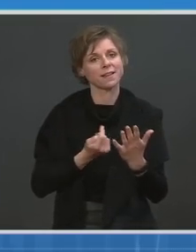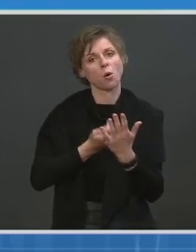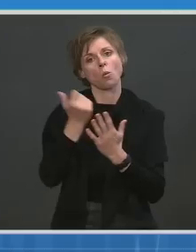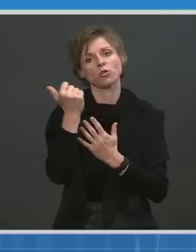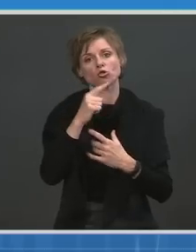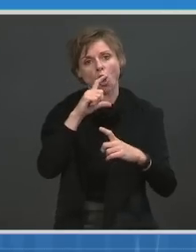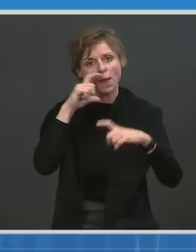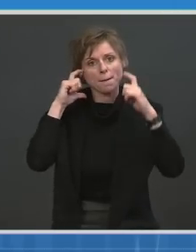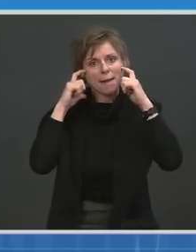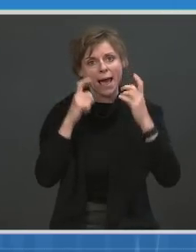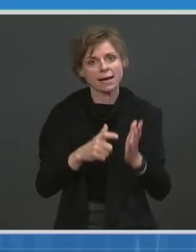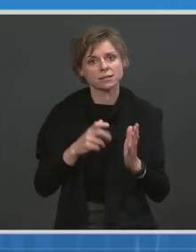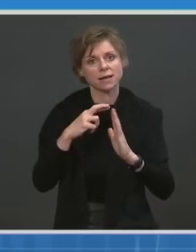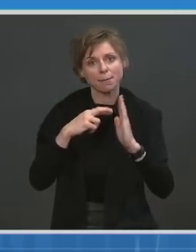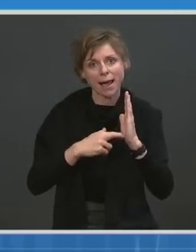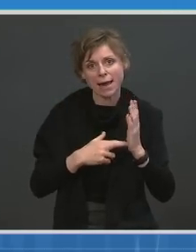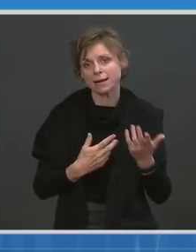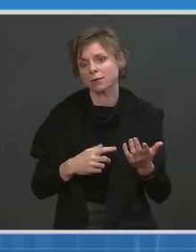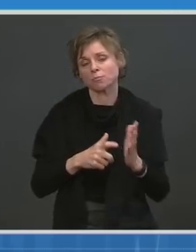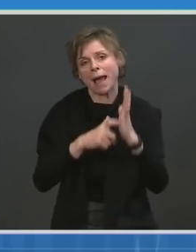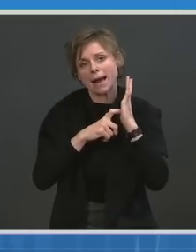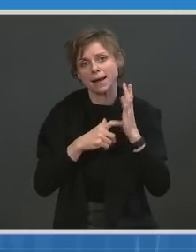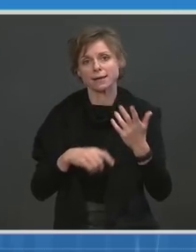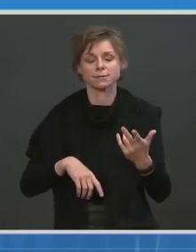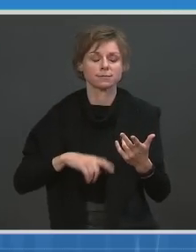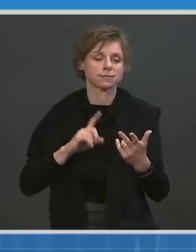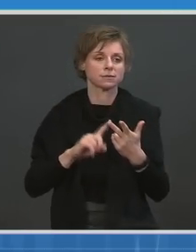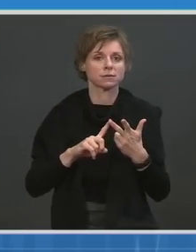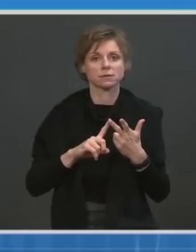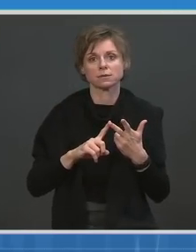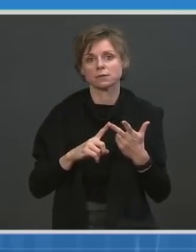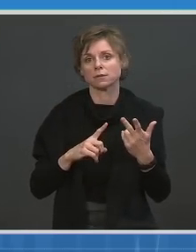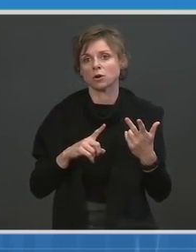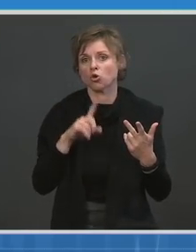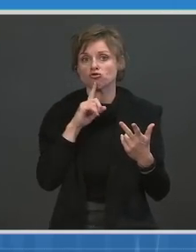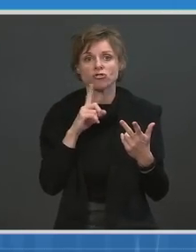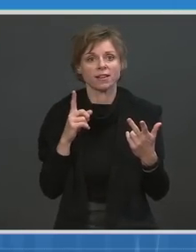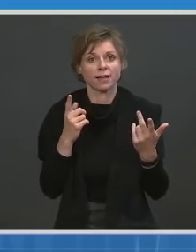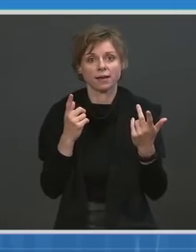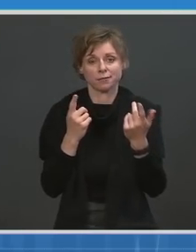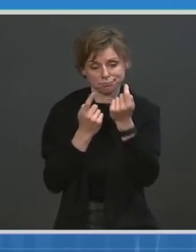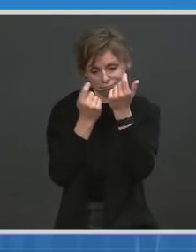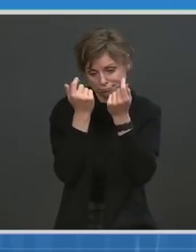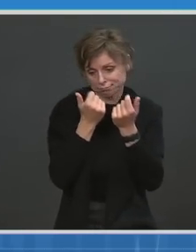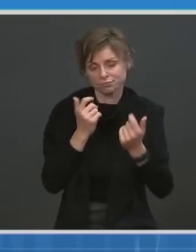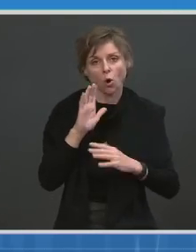the pulling back to essentially non-public health measures being implemented.